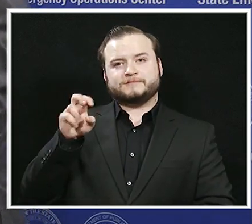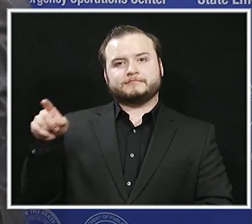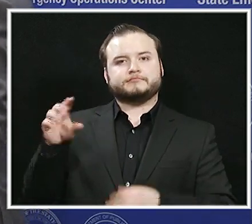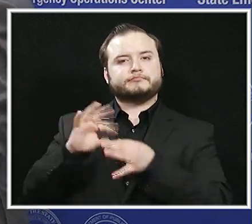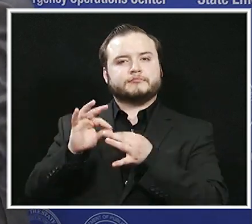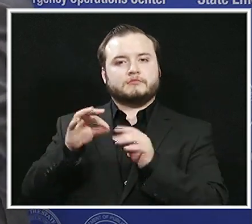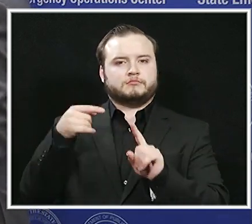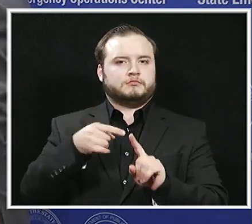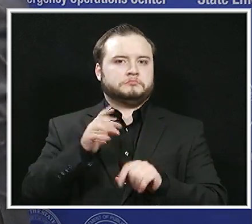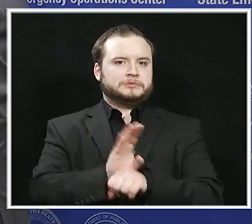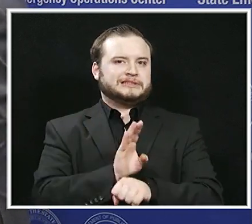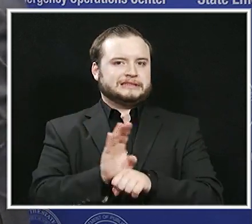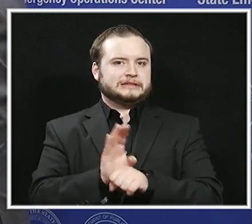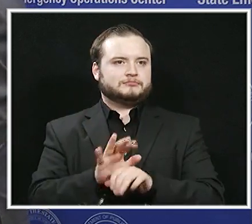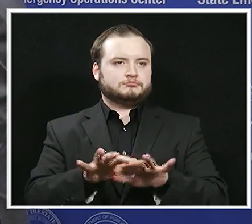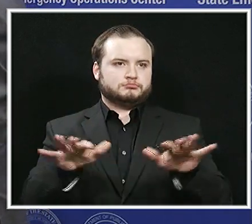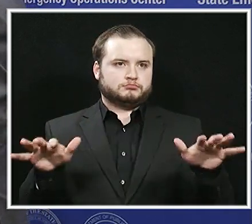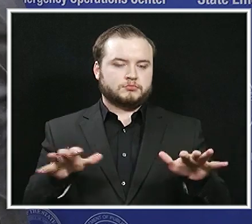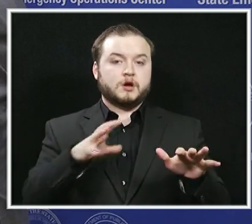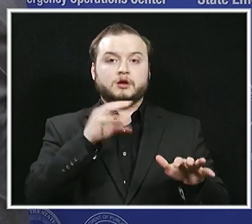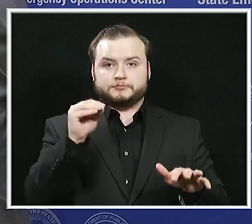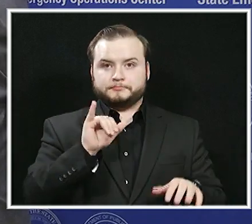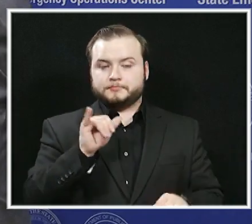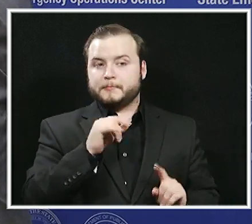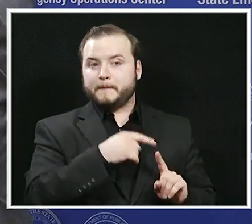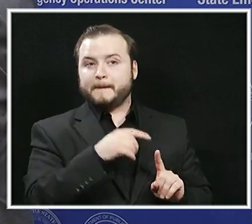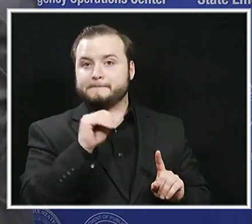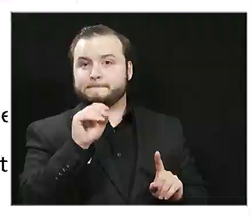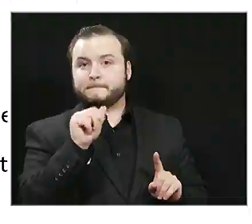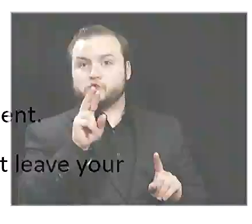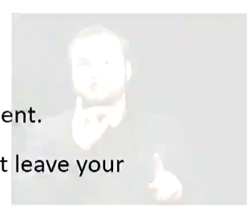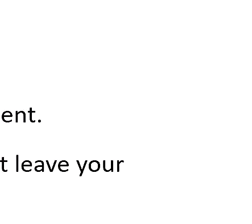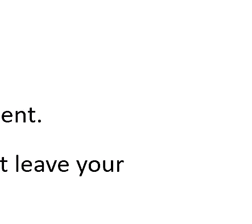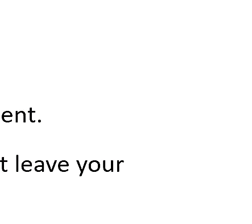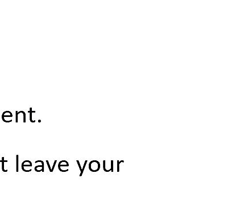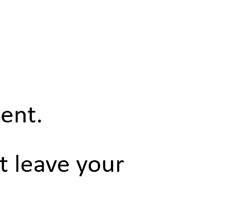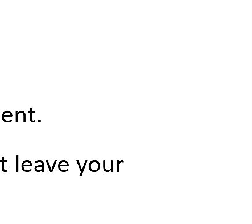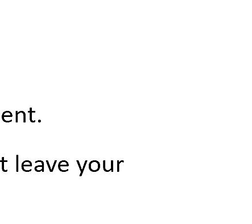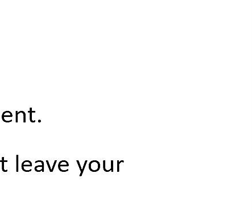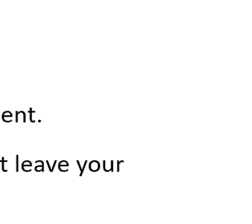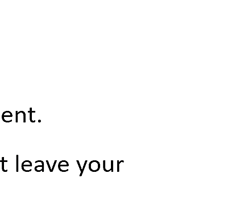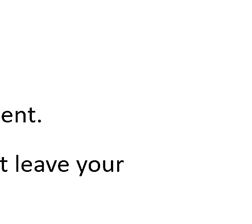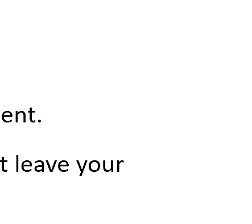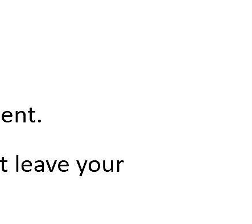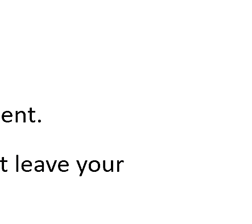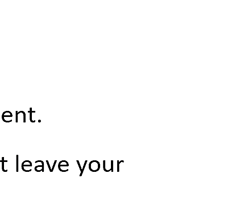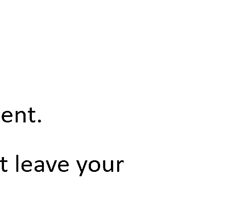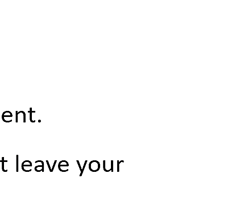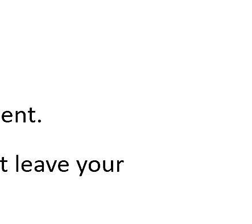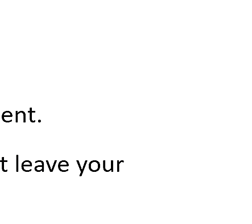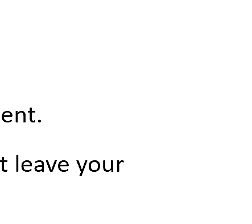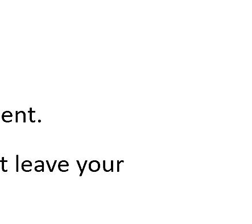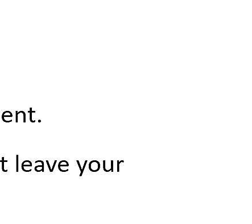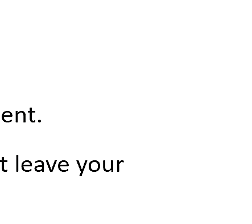So here's what we're asking to do, and commissioner grove will take a little more time about this, Bruce will talk about it from the perspective of someone and